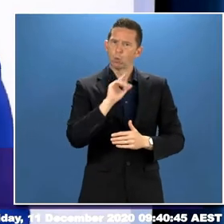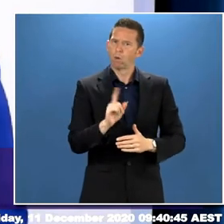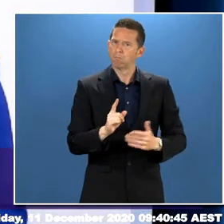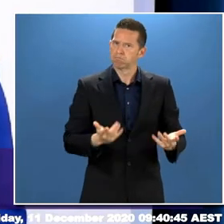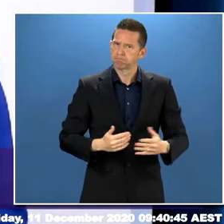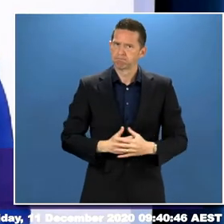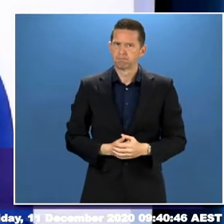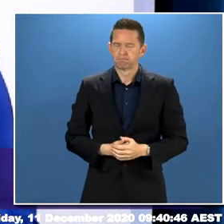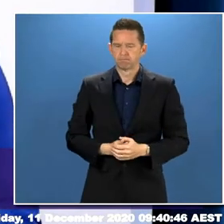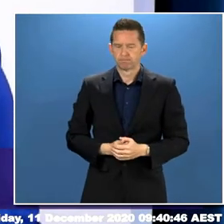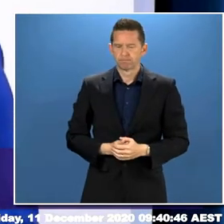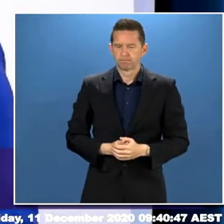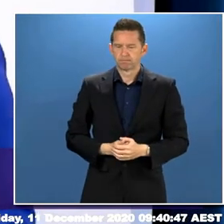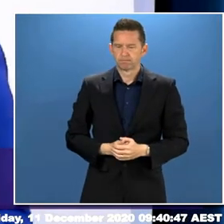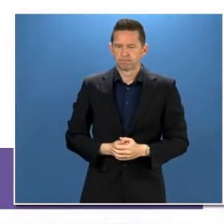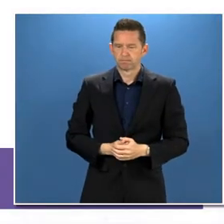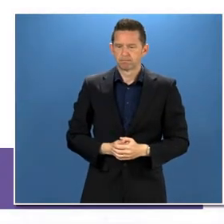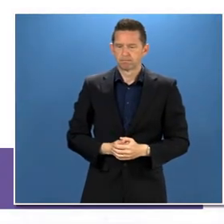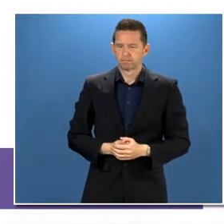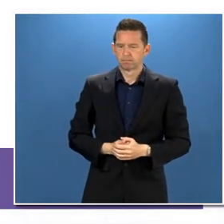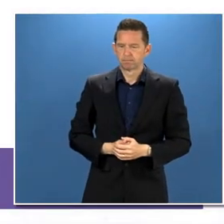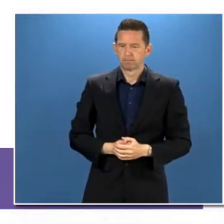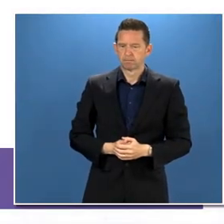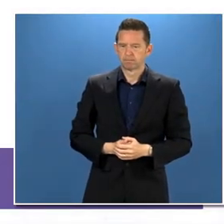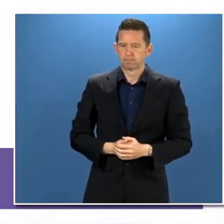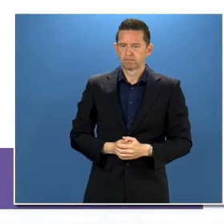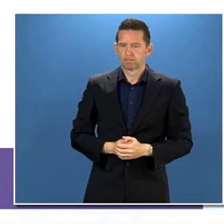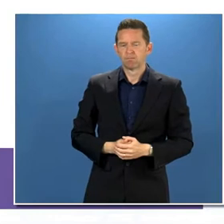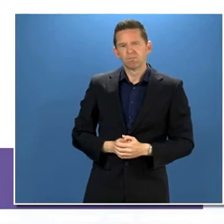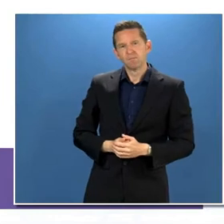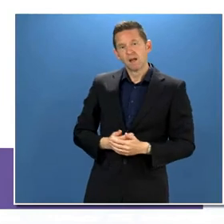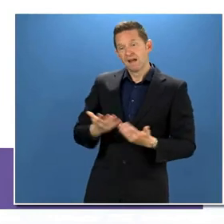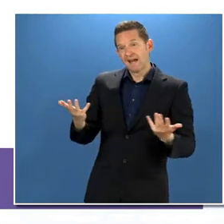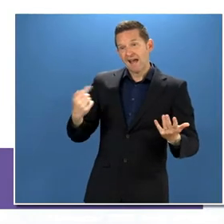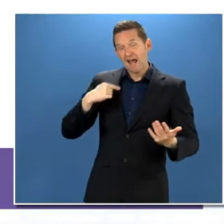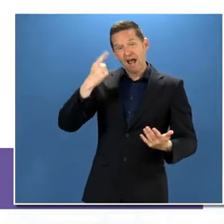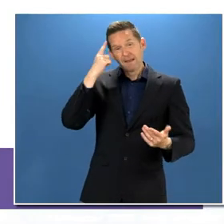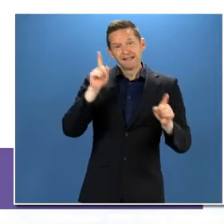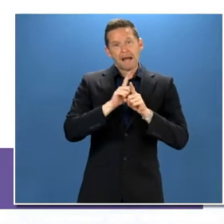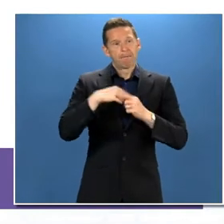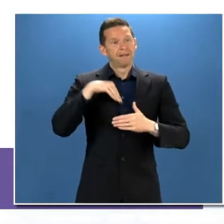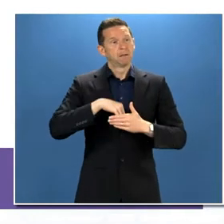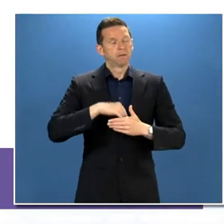I think you probably just go into an instinct where I just wanted to finish school.